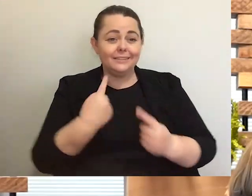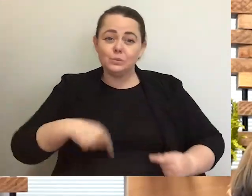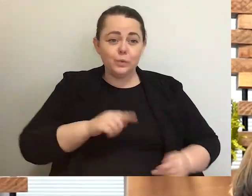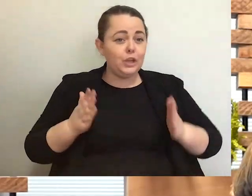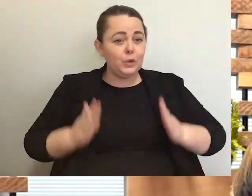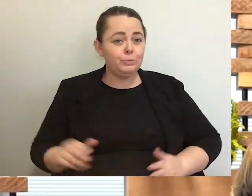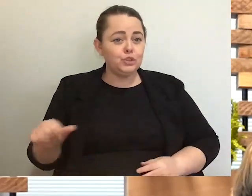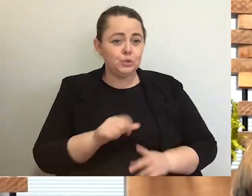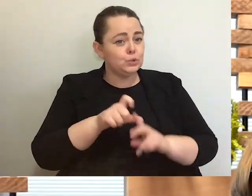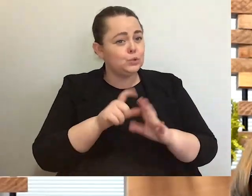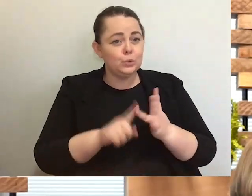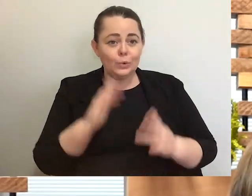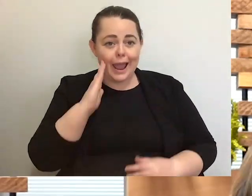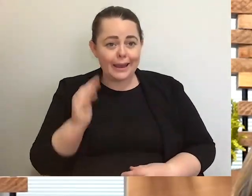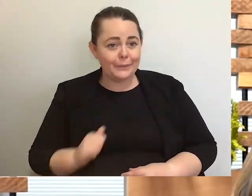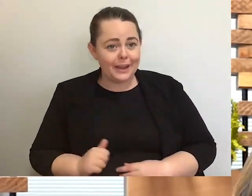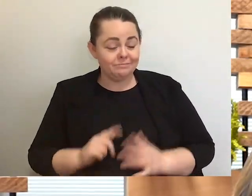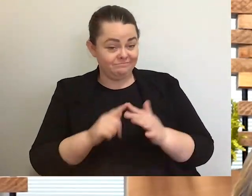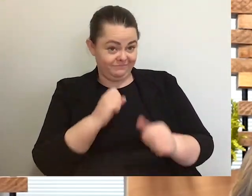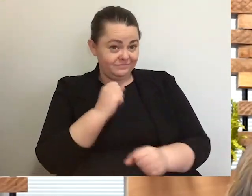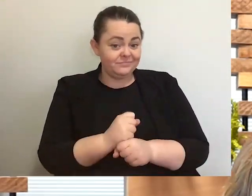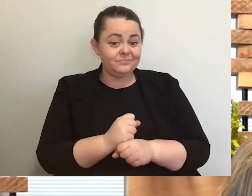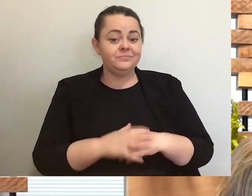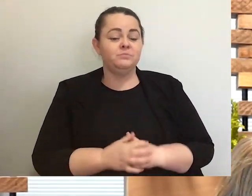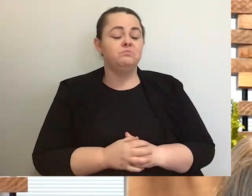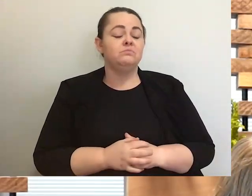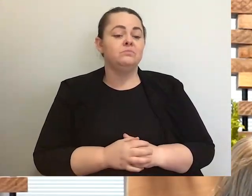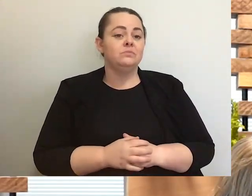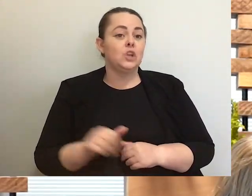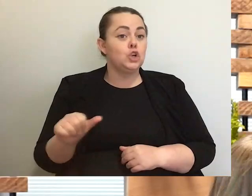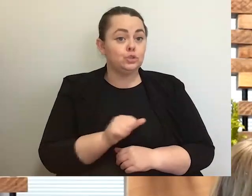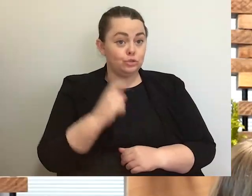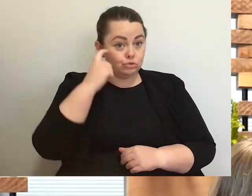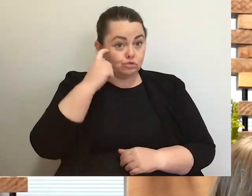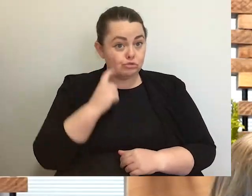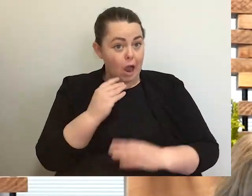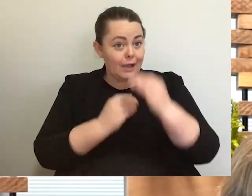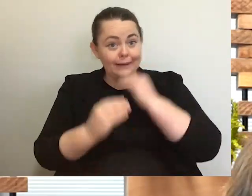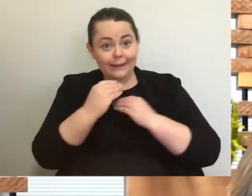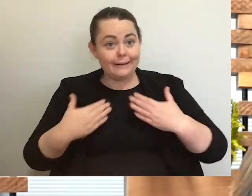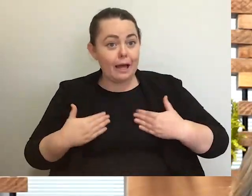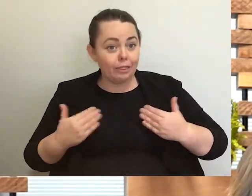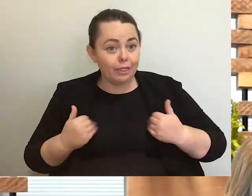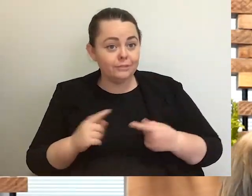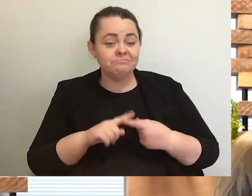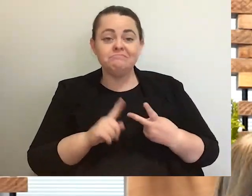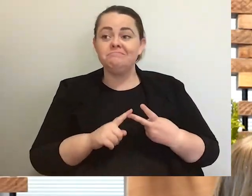So we know we should try to have, eat a healthy diet, get regular exercise,